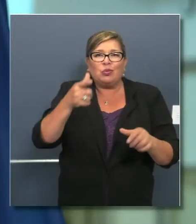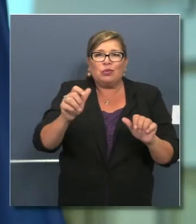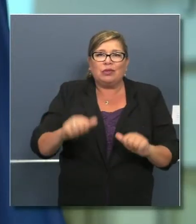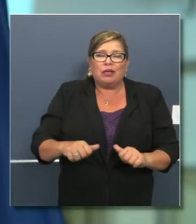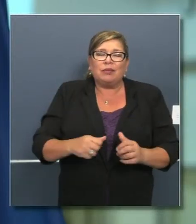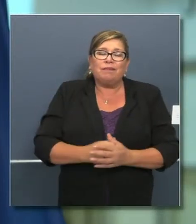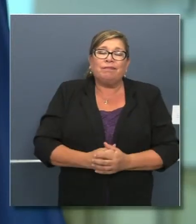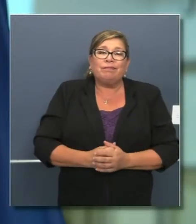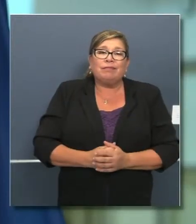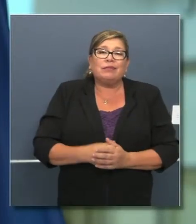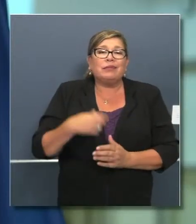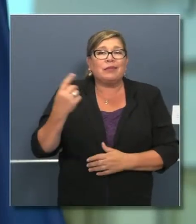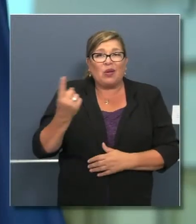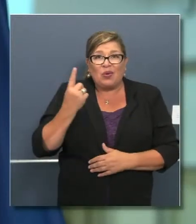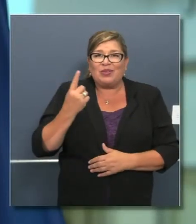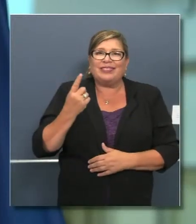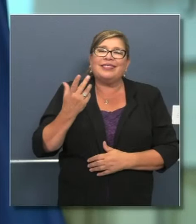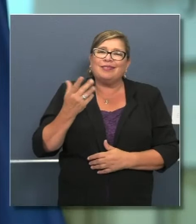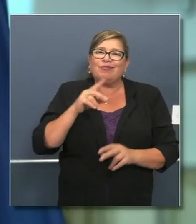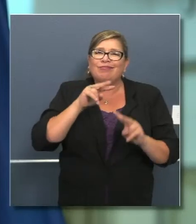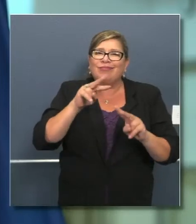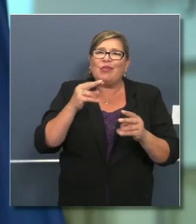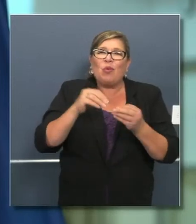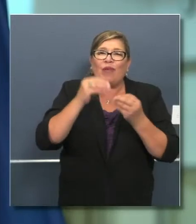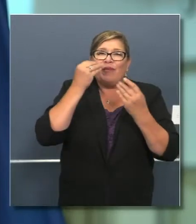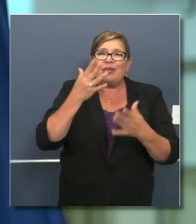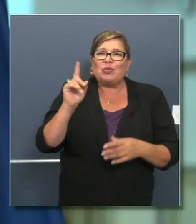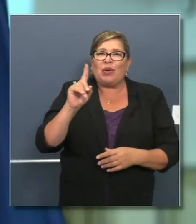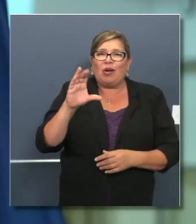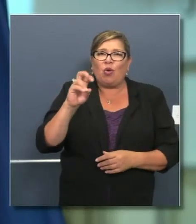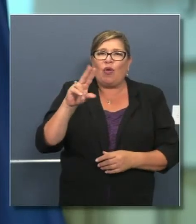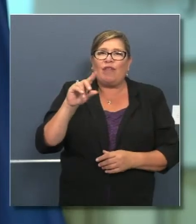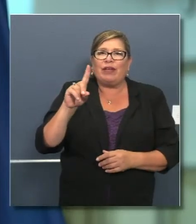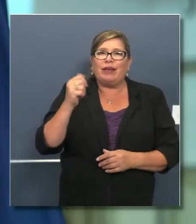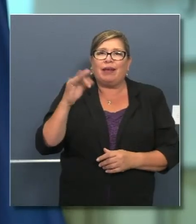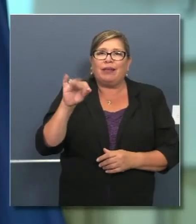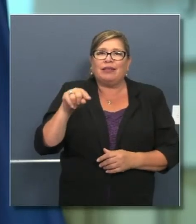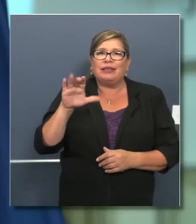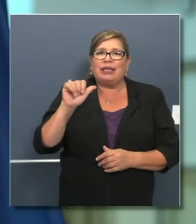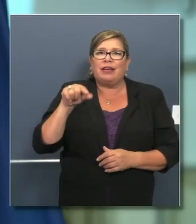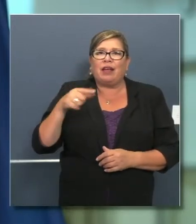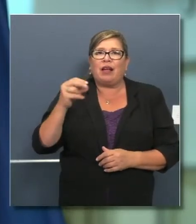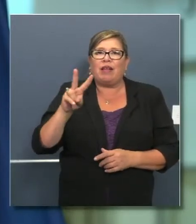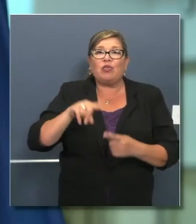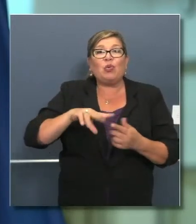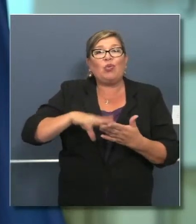as always go to the website go to nineteen see a gov to learn more take care everybody